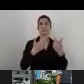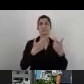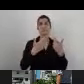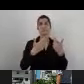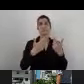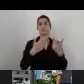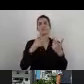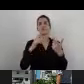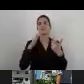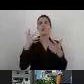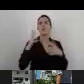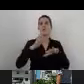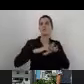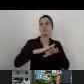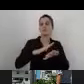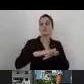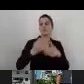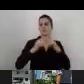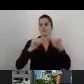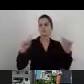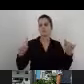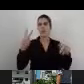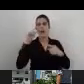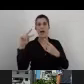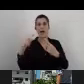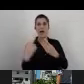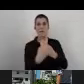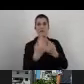all the different aspects of the organizations and bring them